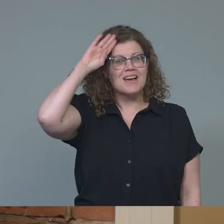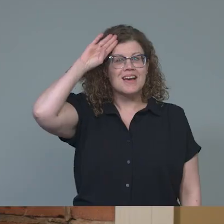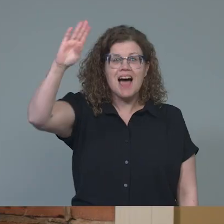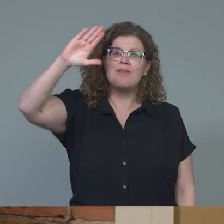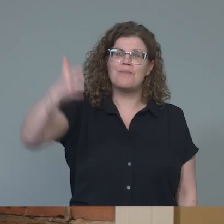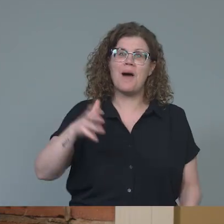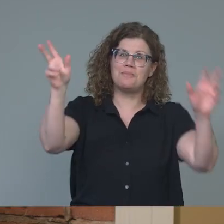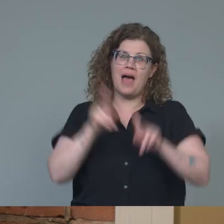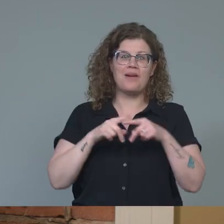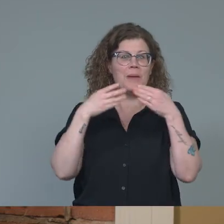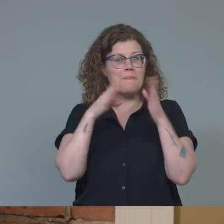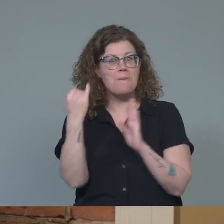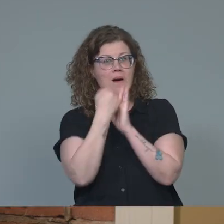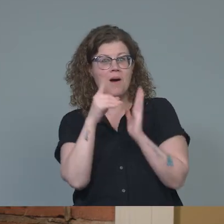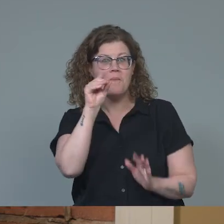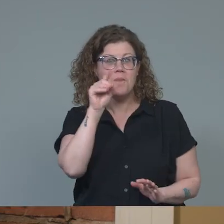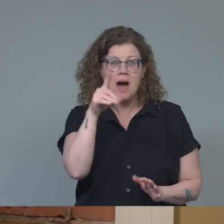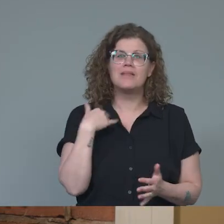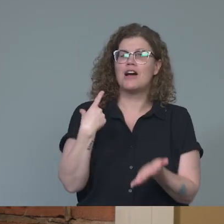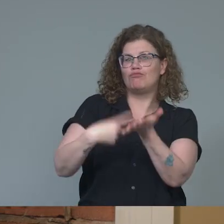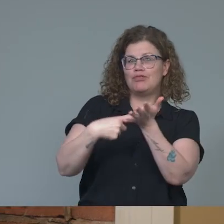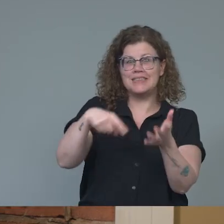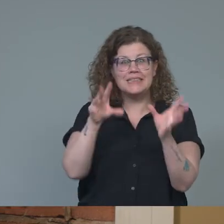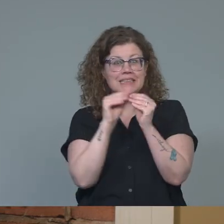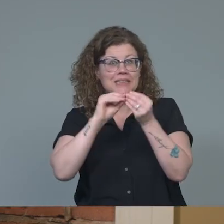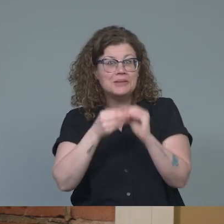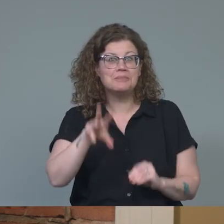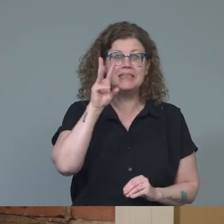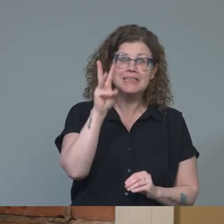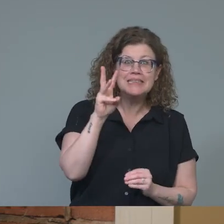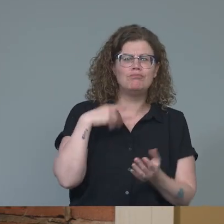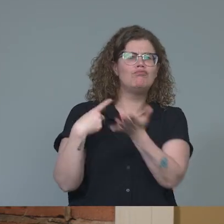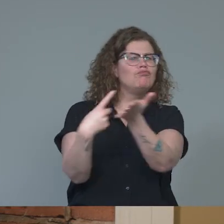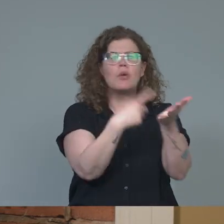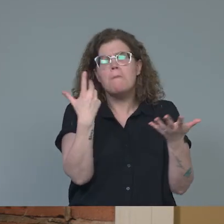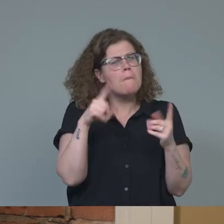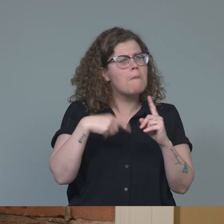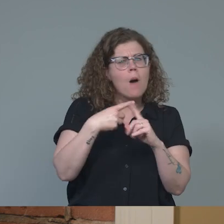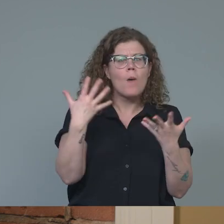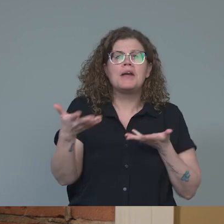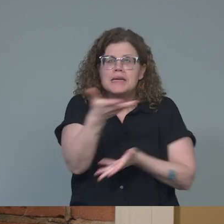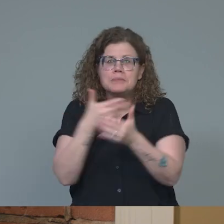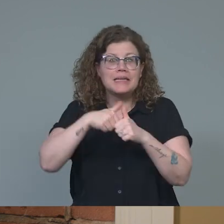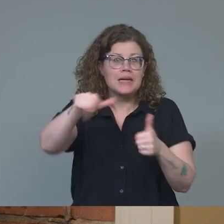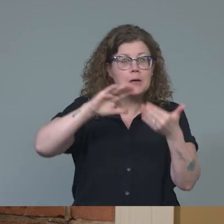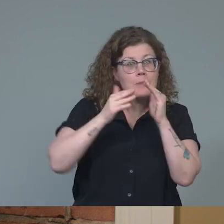Hi, and welcome back to Public Art 101. This is session number six and today we're talking about engaging the community in the public art process.